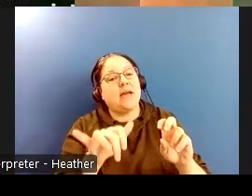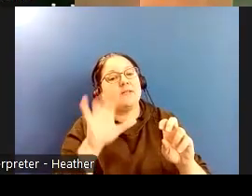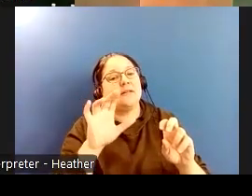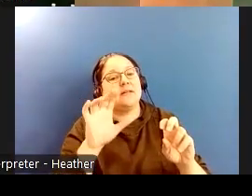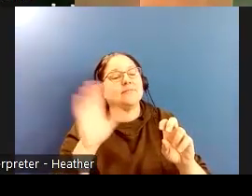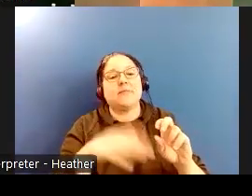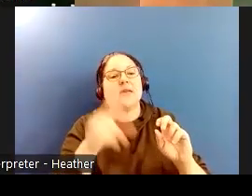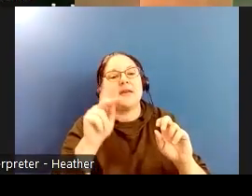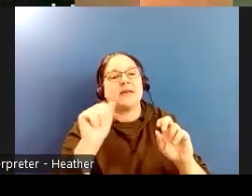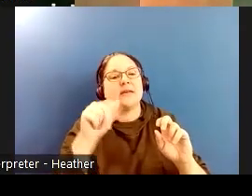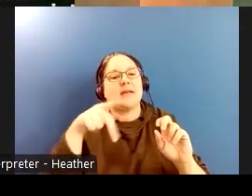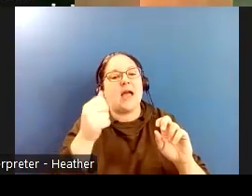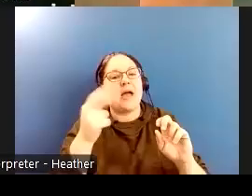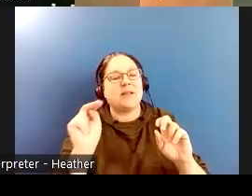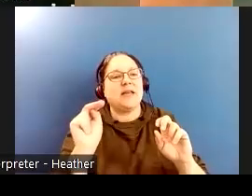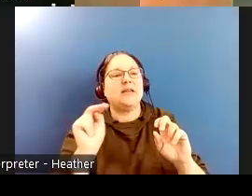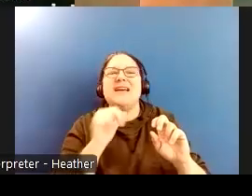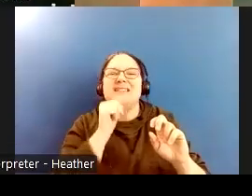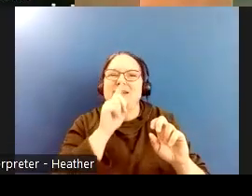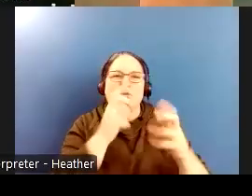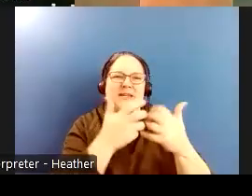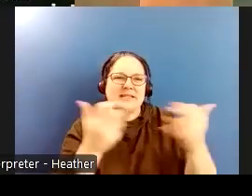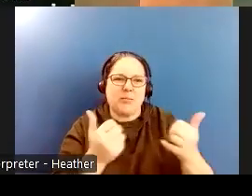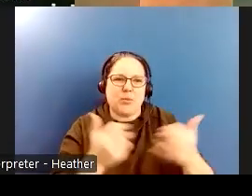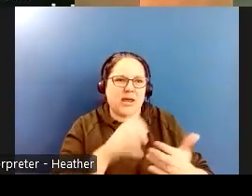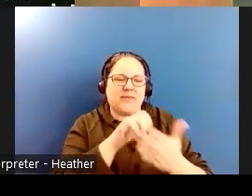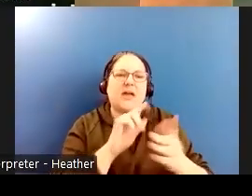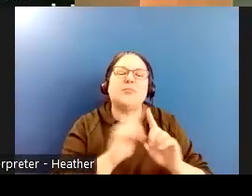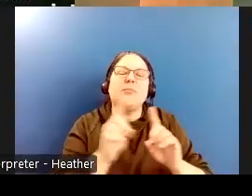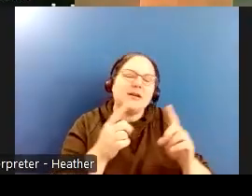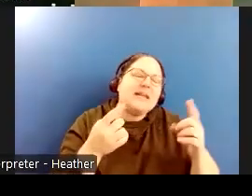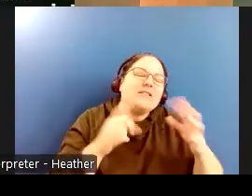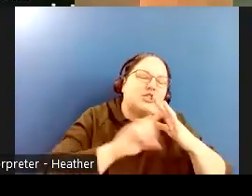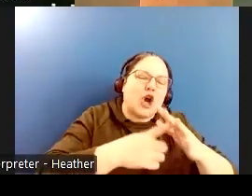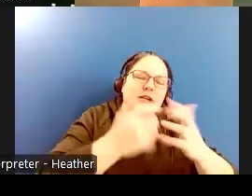actually separate but you can start to see that it it actually was separating. So wasn't quite